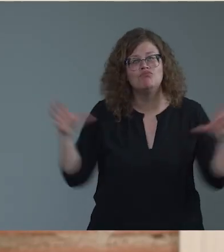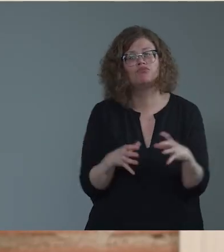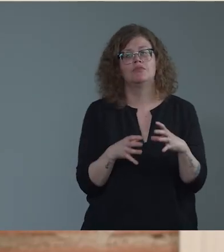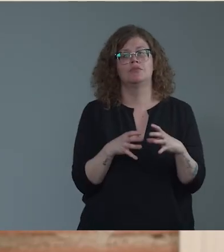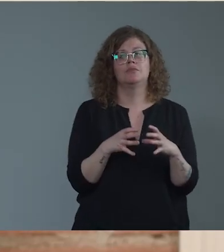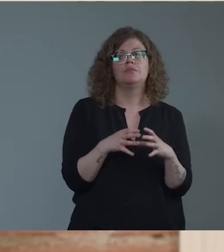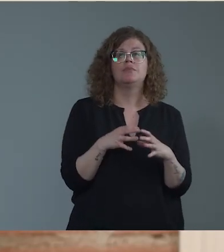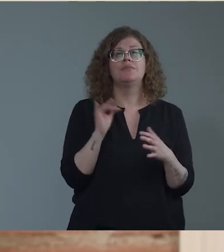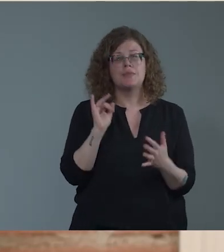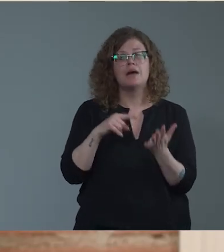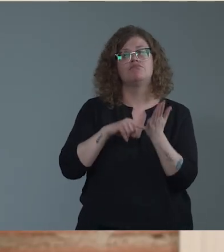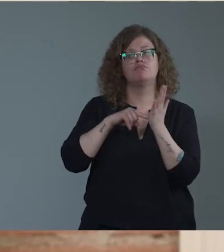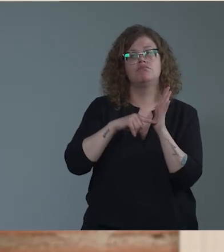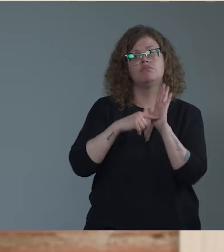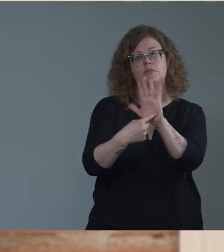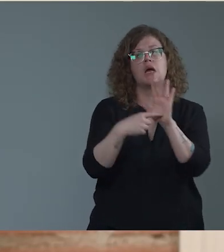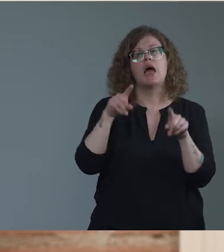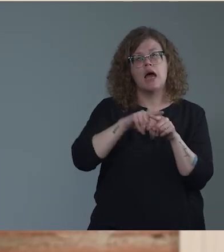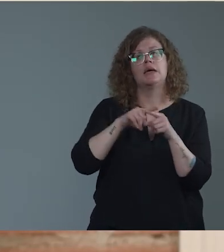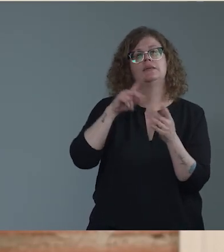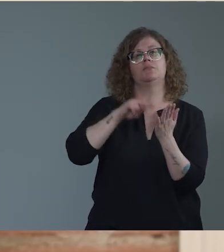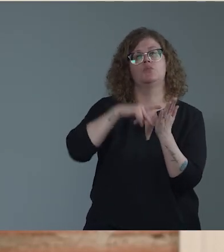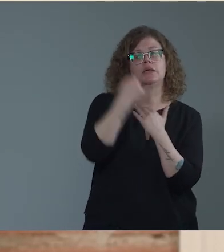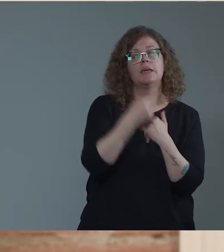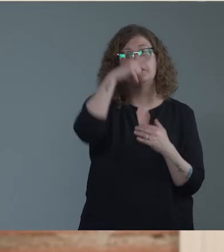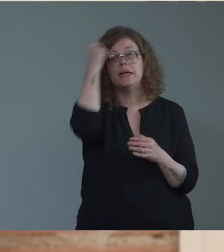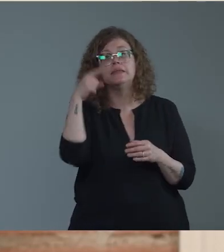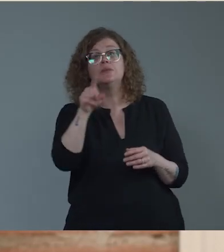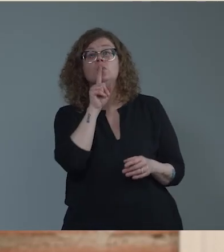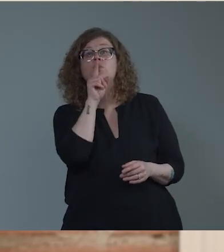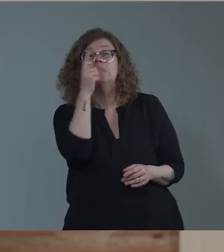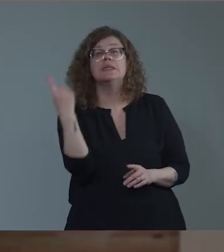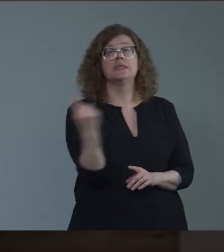placemaking. It’s part of that community building, But it’s part of what brings us together as a city.